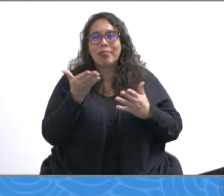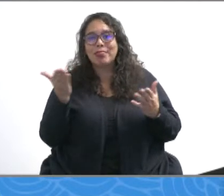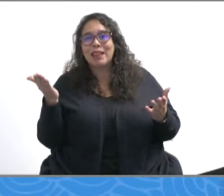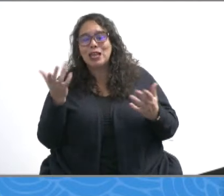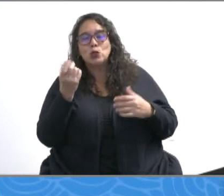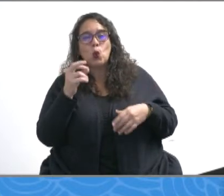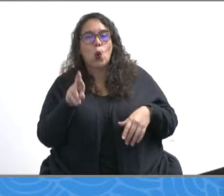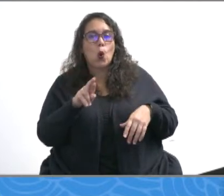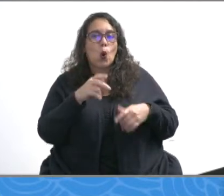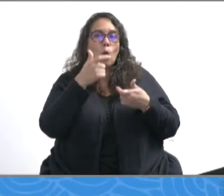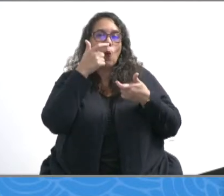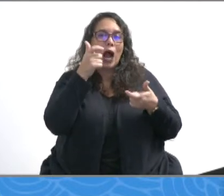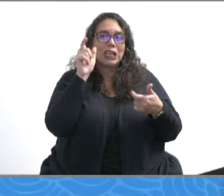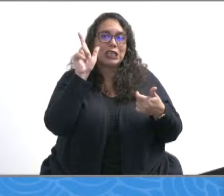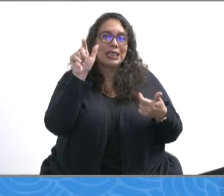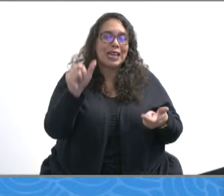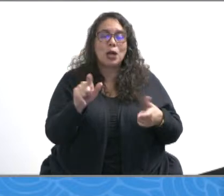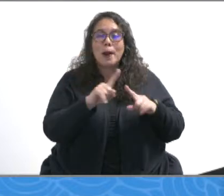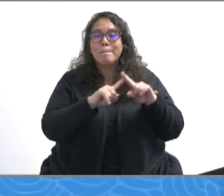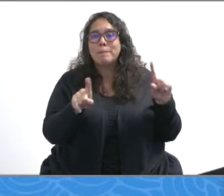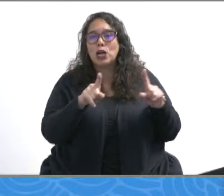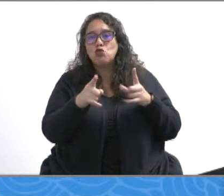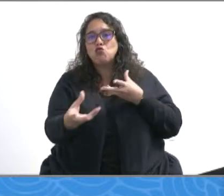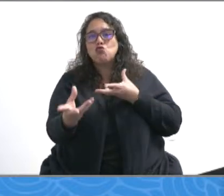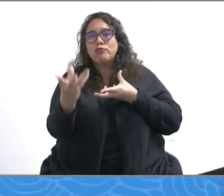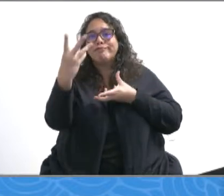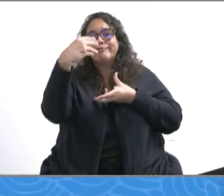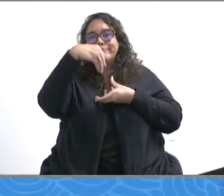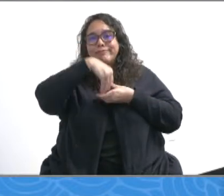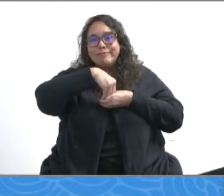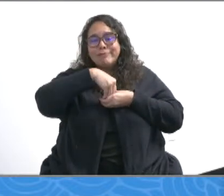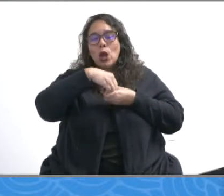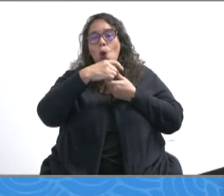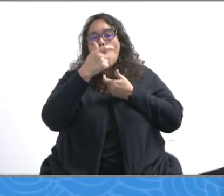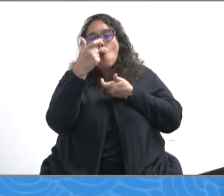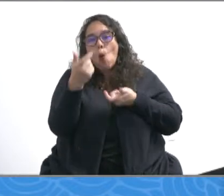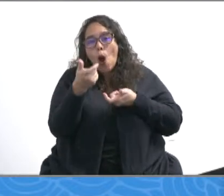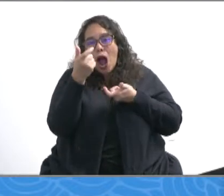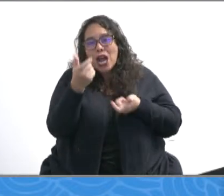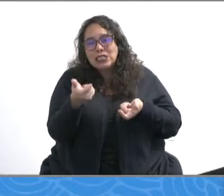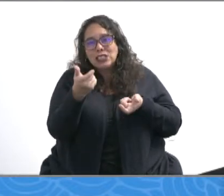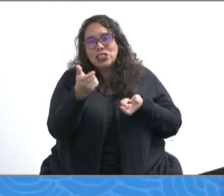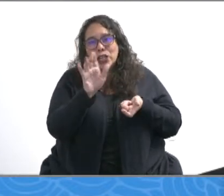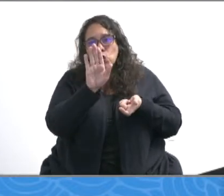and inviting us into your home or into your busy schedule to review what we've discussed today.